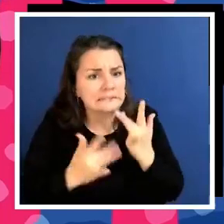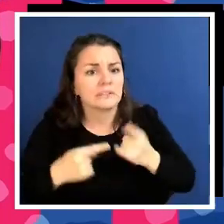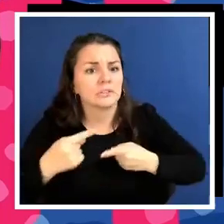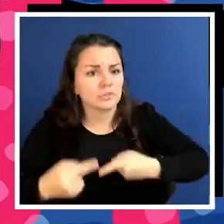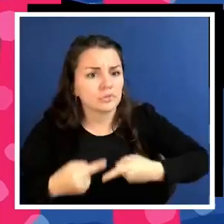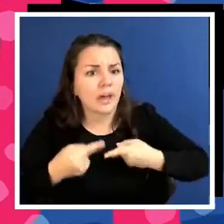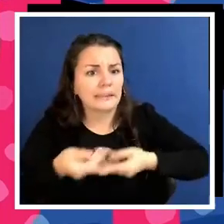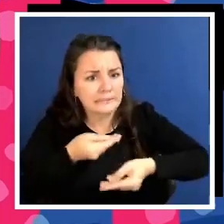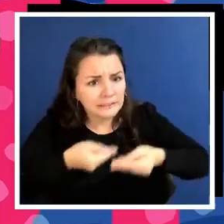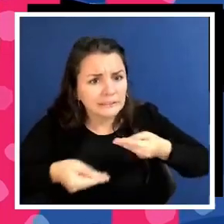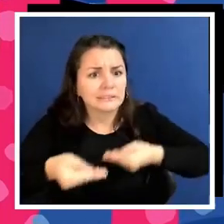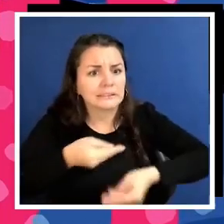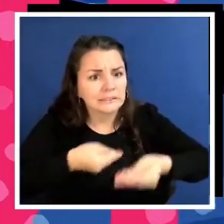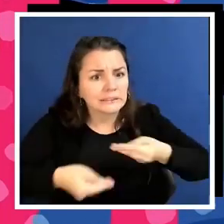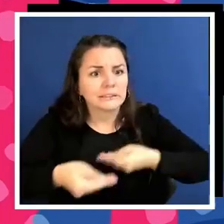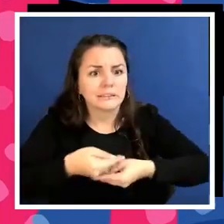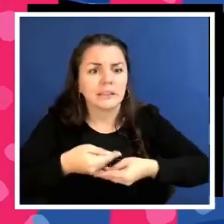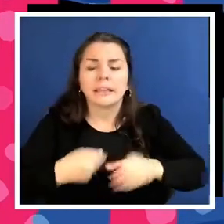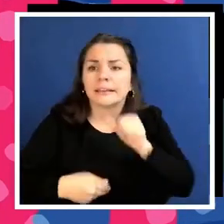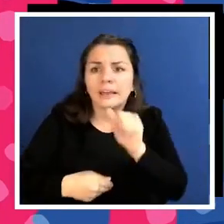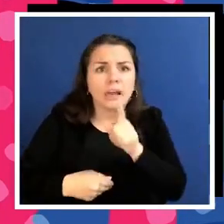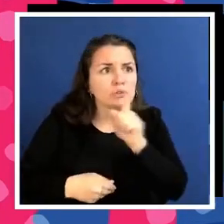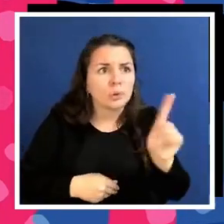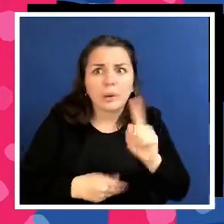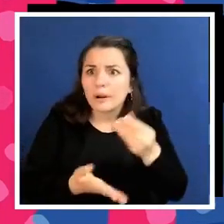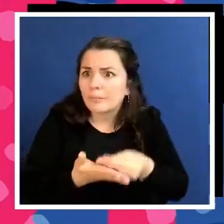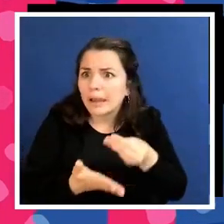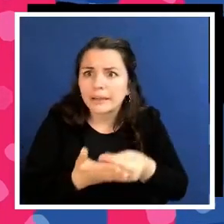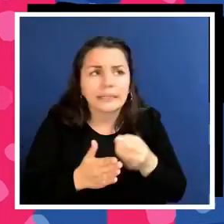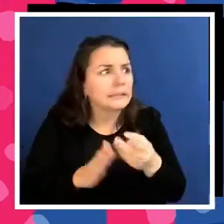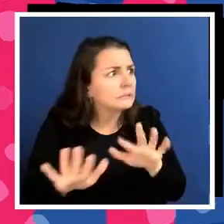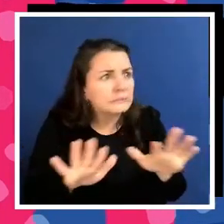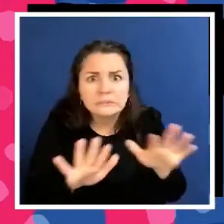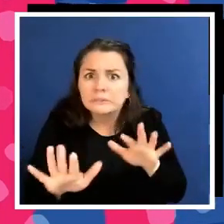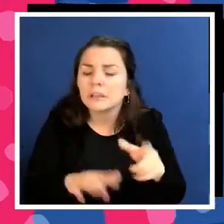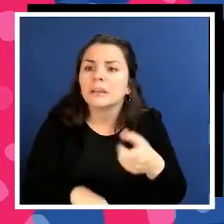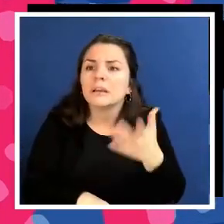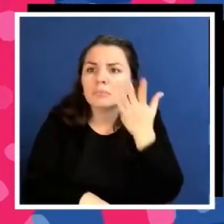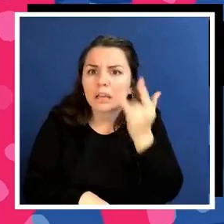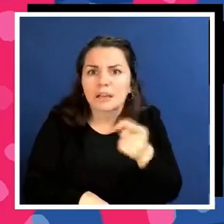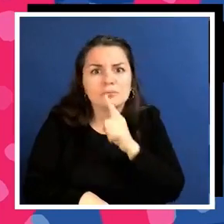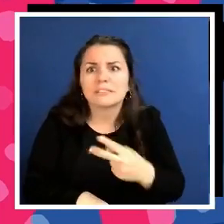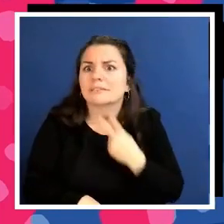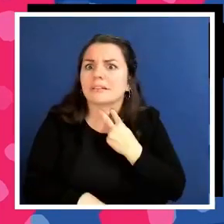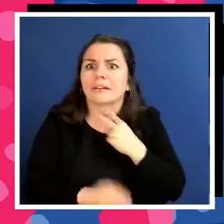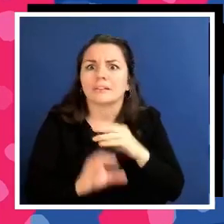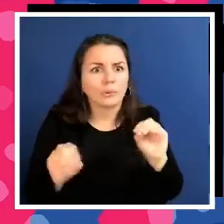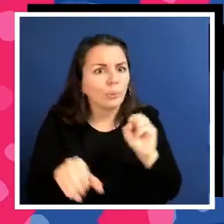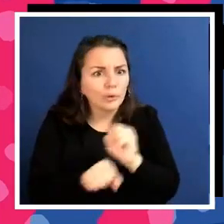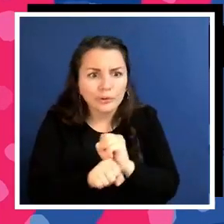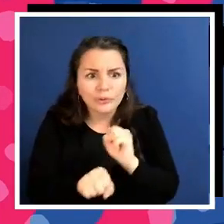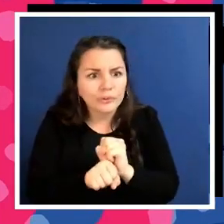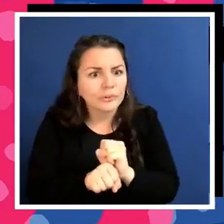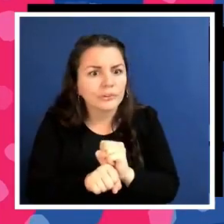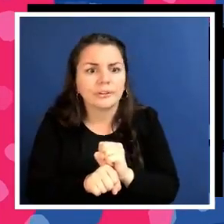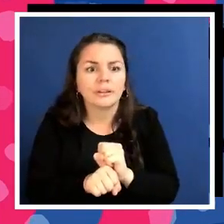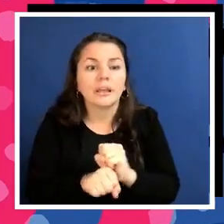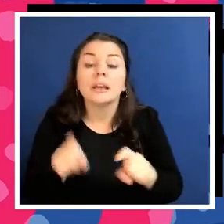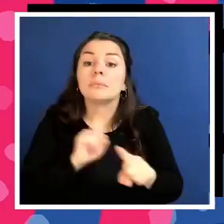I THINK THOSE PEOPLE MIGHT HAVE THE MONEY TO GET BY IN DIFFERENT SITUATIONS LIKE THIS, WHEN MOST OF US ARE LIVING